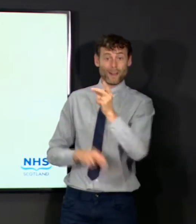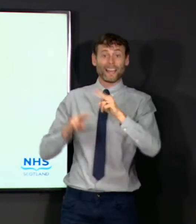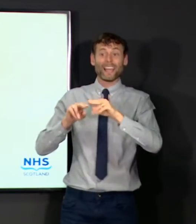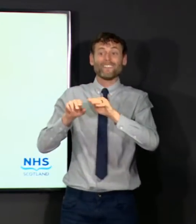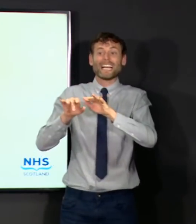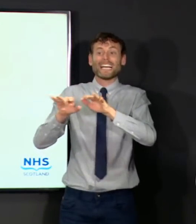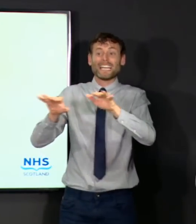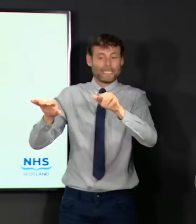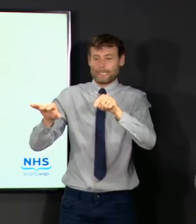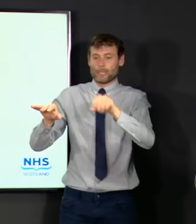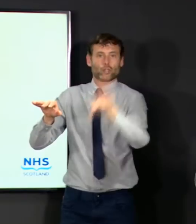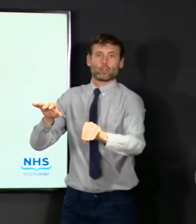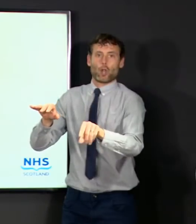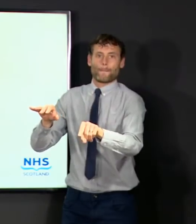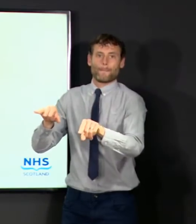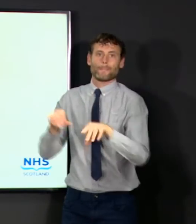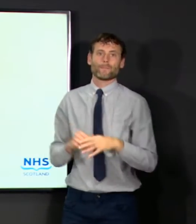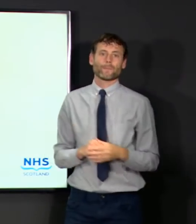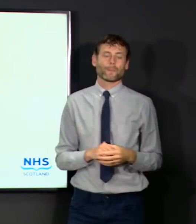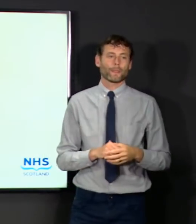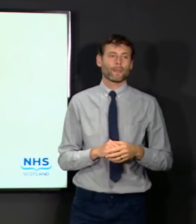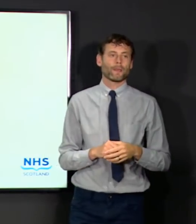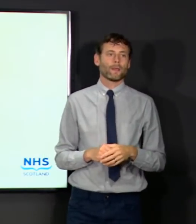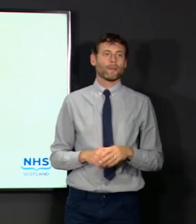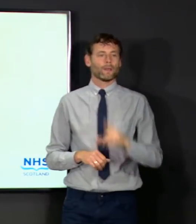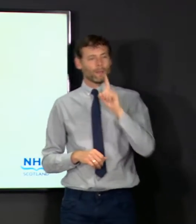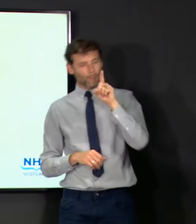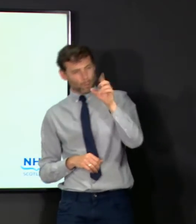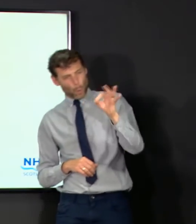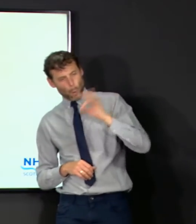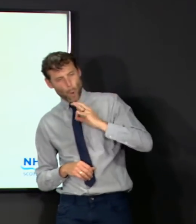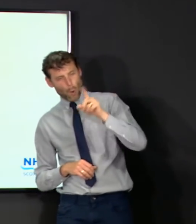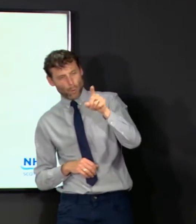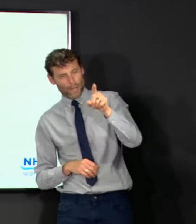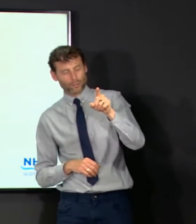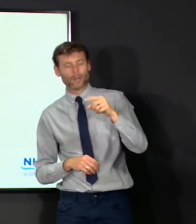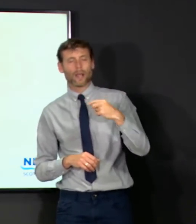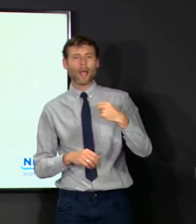would be that I think there's a slight nuance in your question, in that I am also concerned